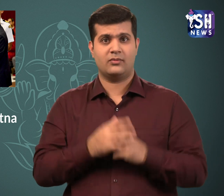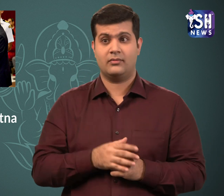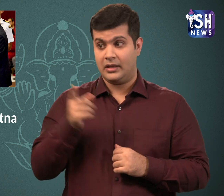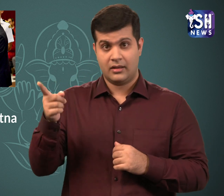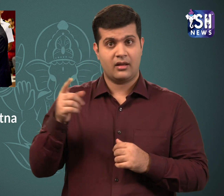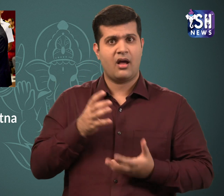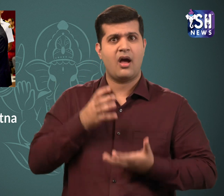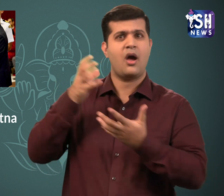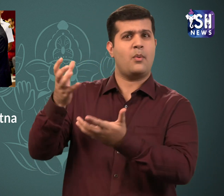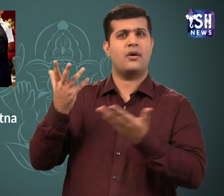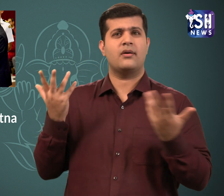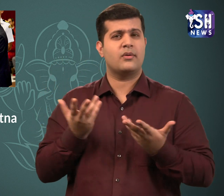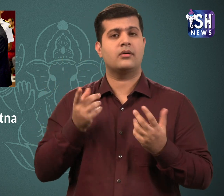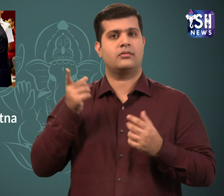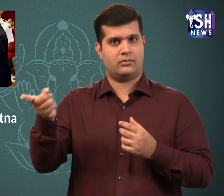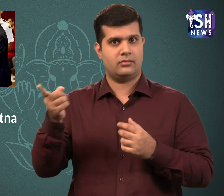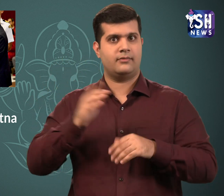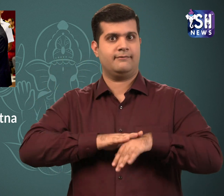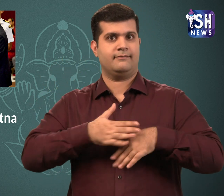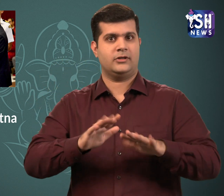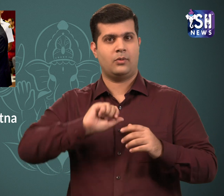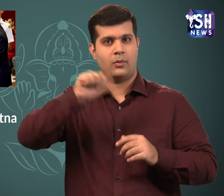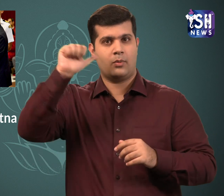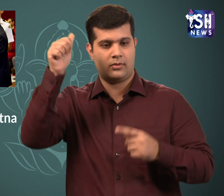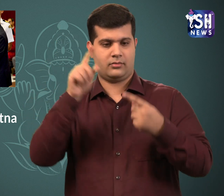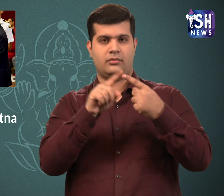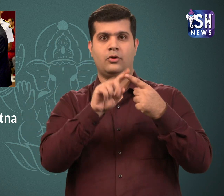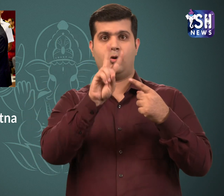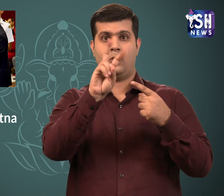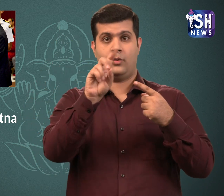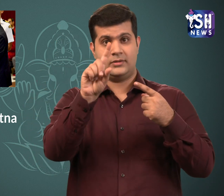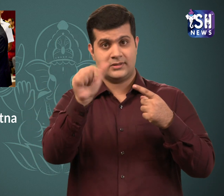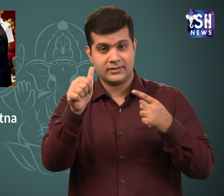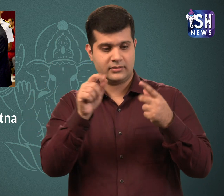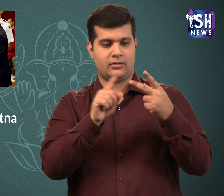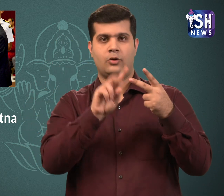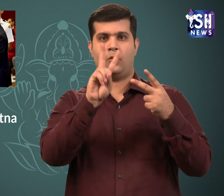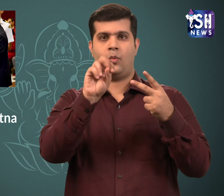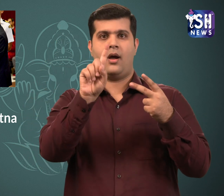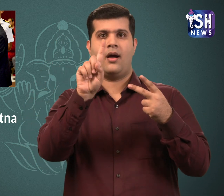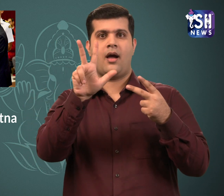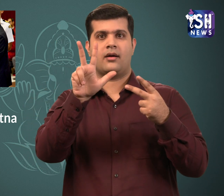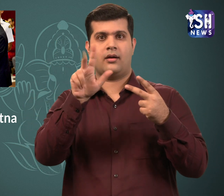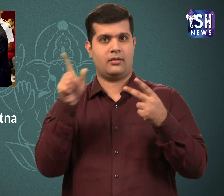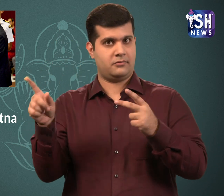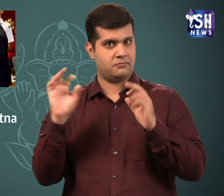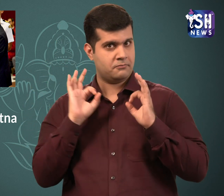The award was given to Deepa Malik for her brilliant performance in 2016 and 2018.